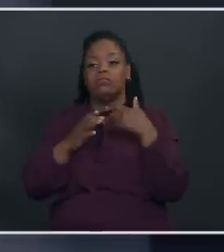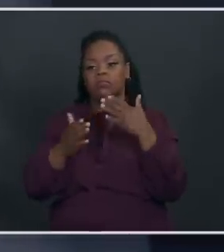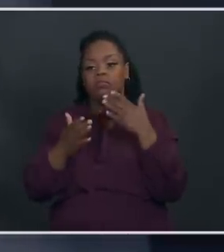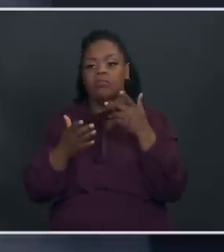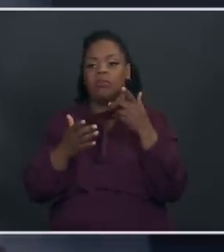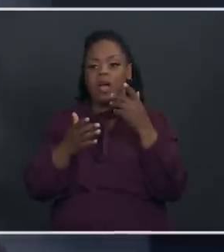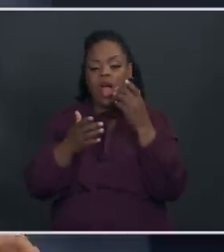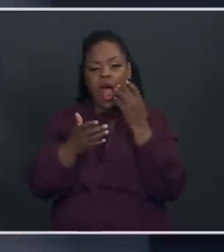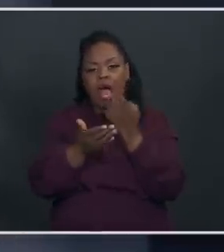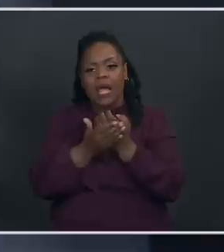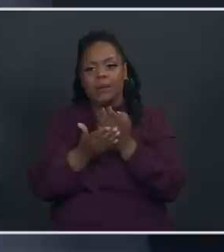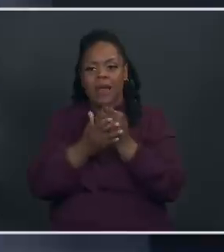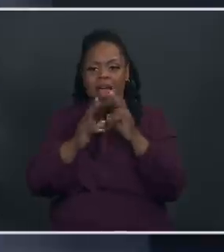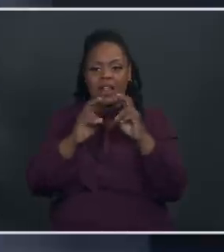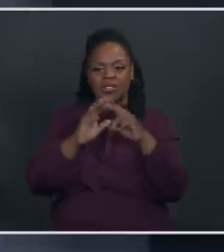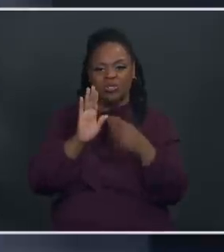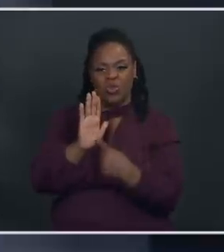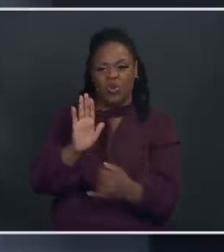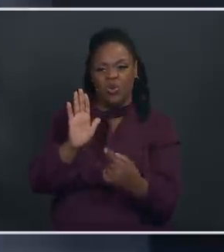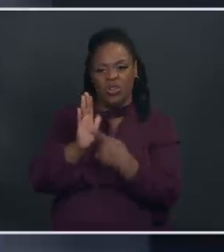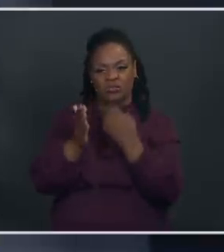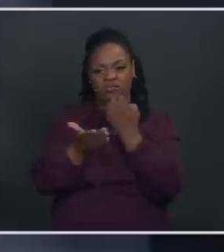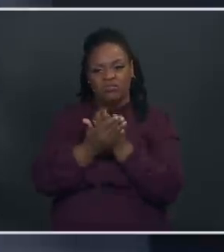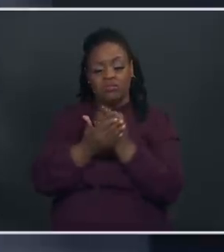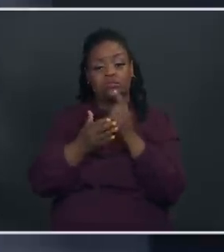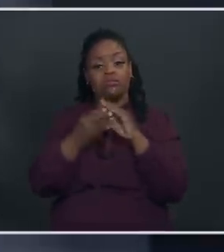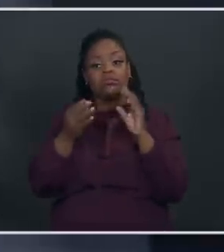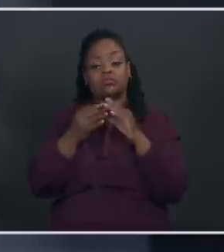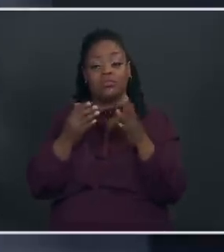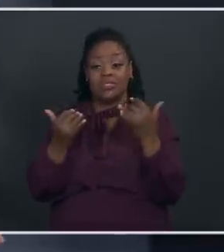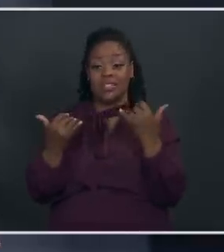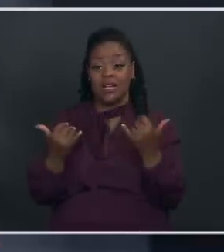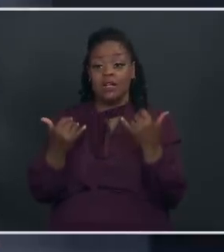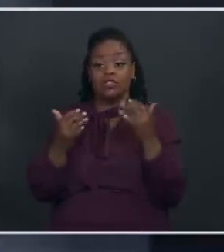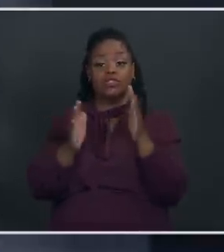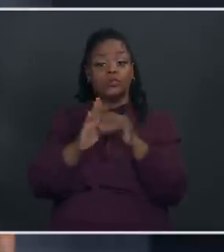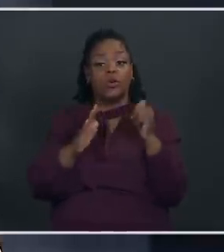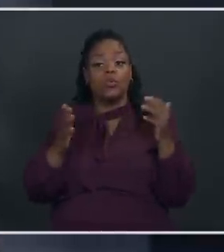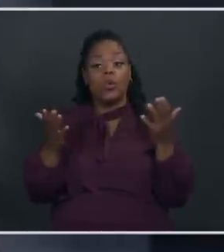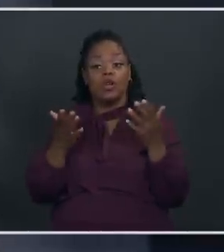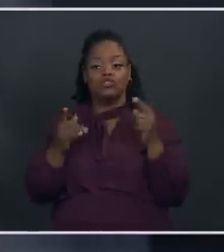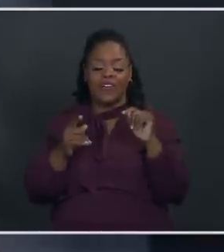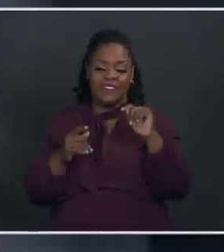that it is now cheaper to deal with the crisis of climate than it is to ignore it.